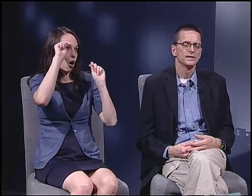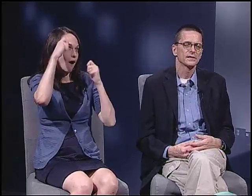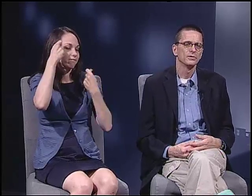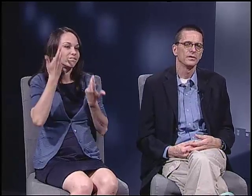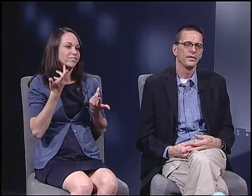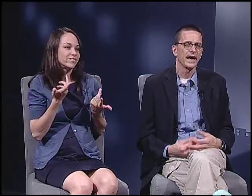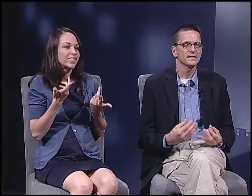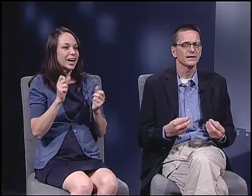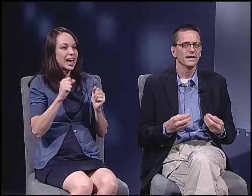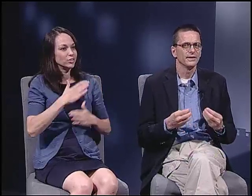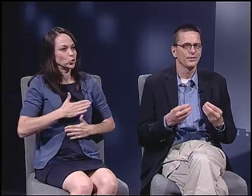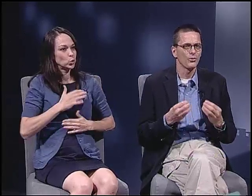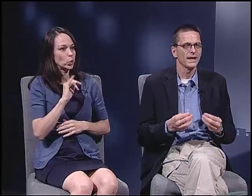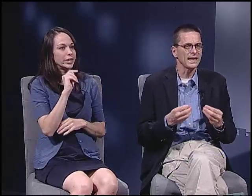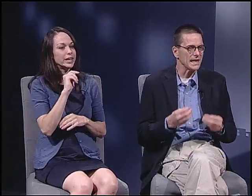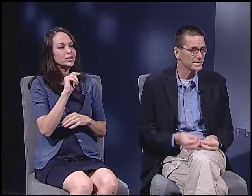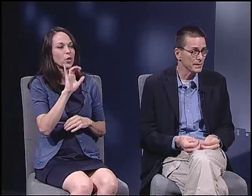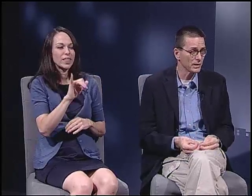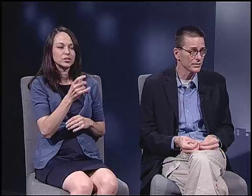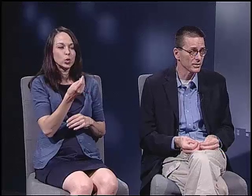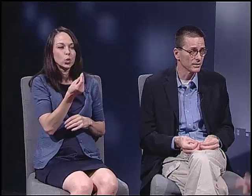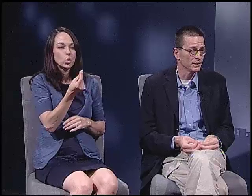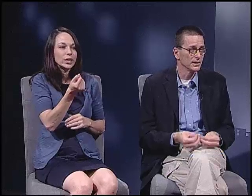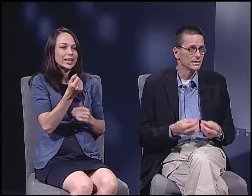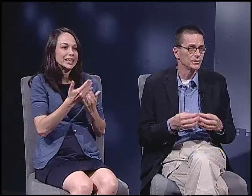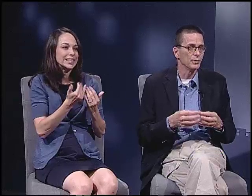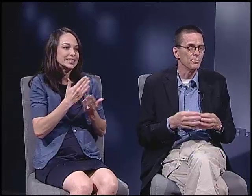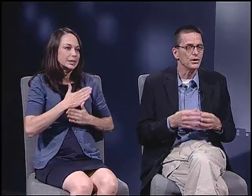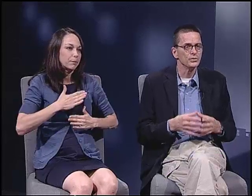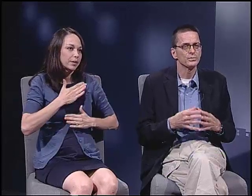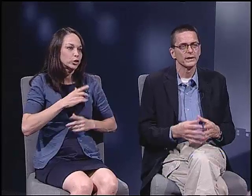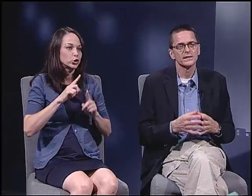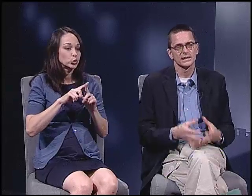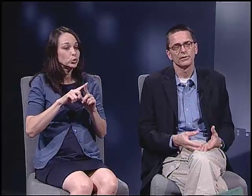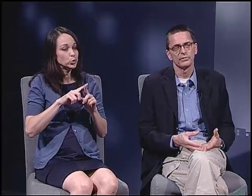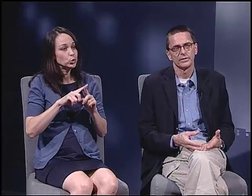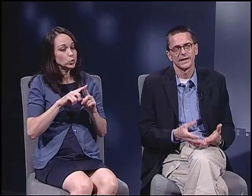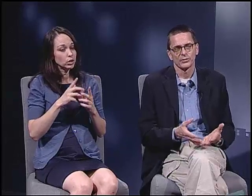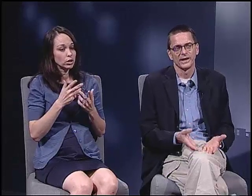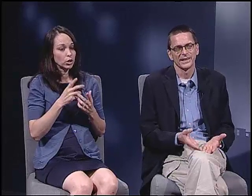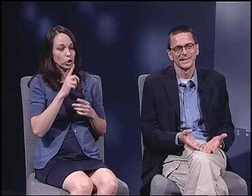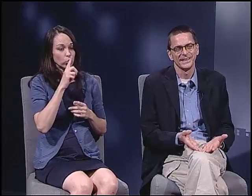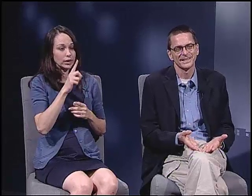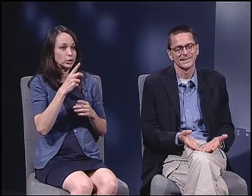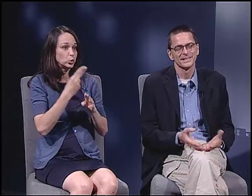So that's a kind of quick, easy pleasure to amuse one's self electronically in a sense